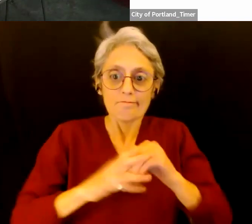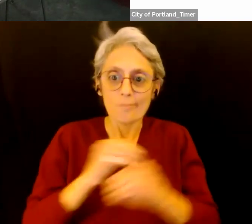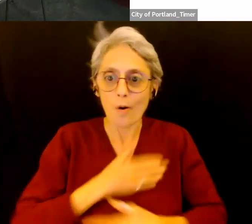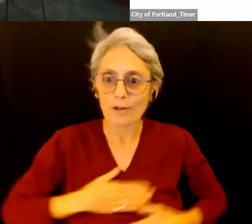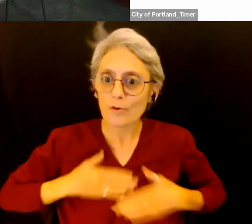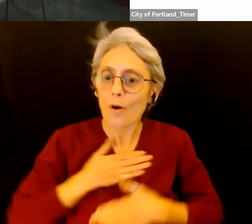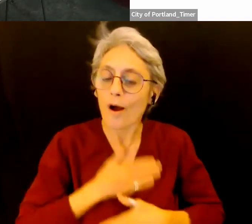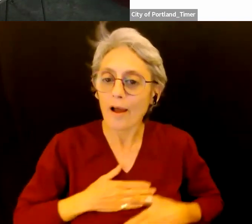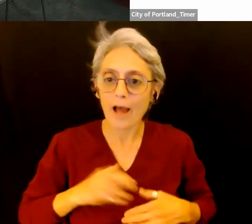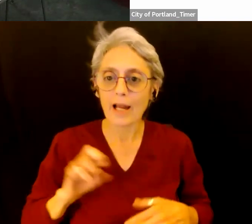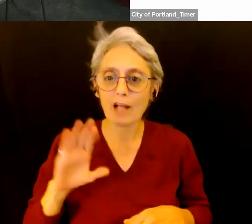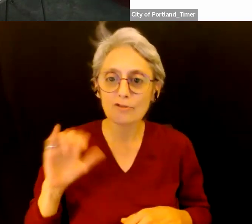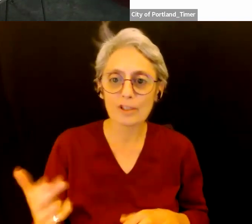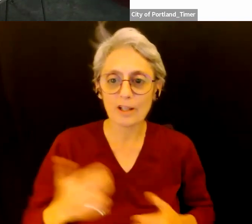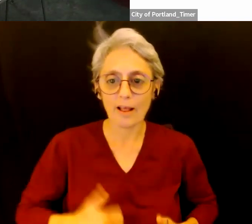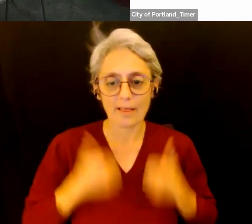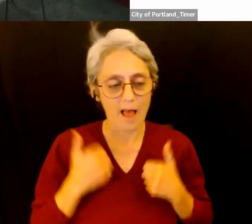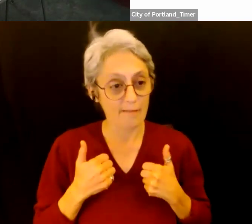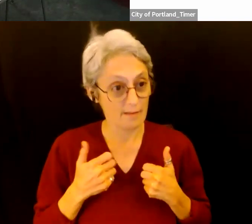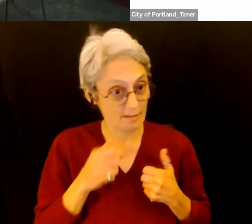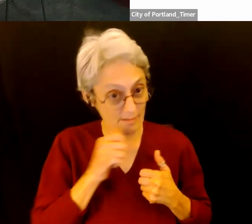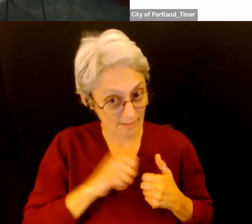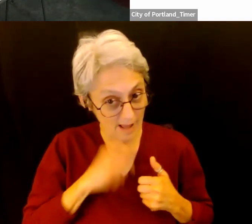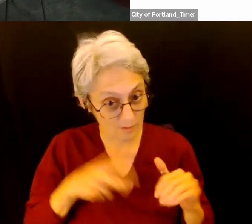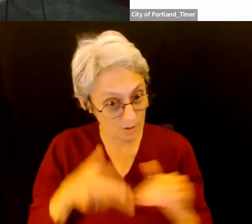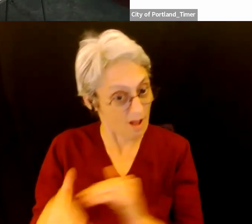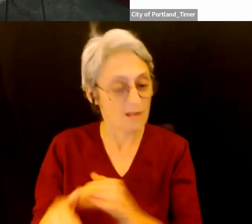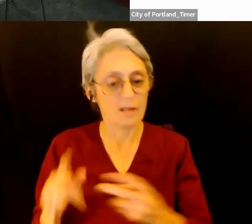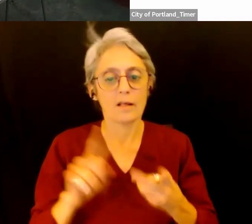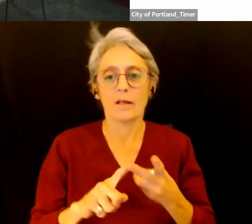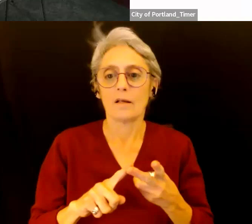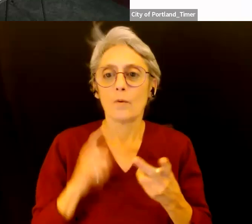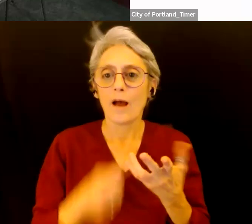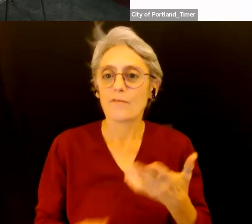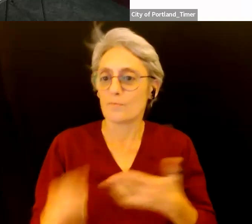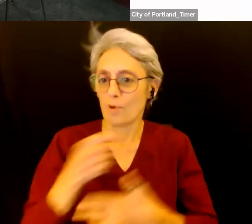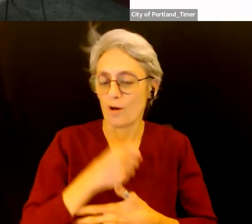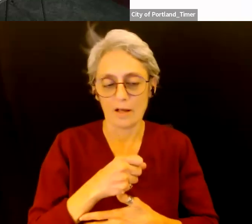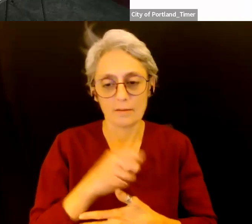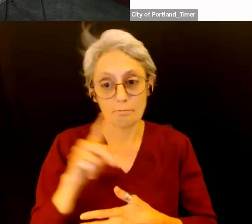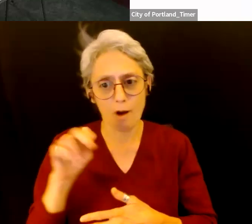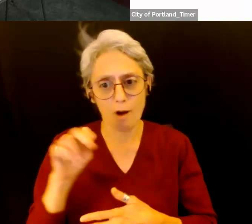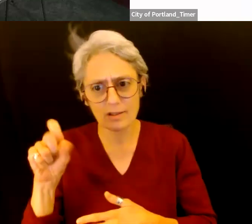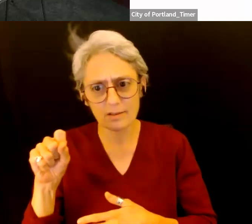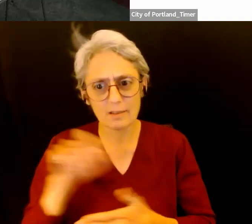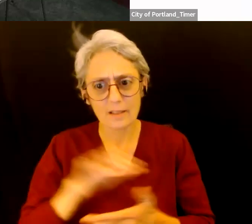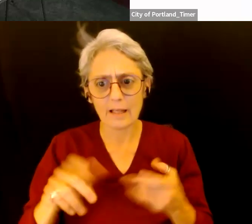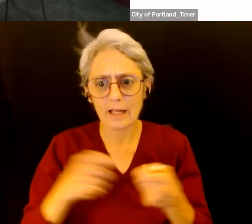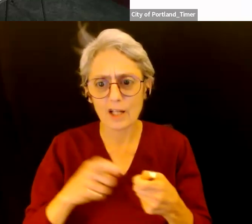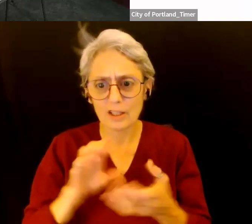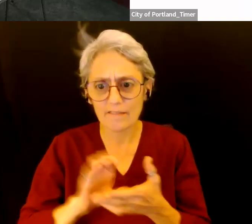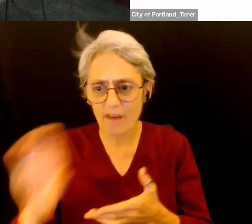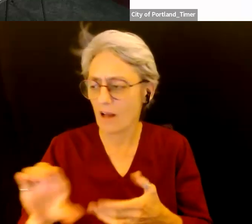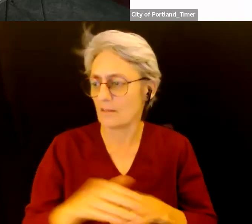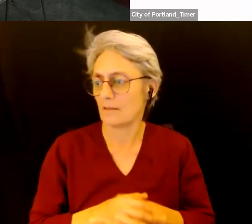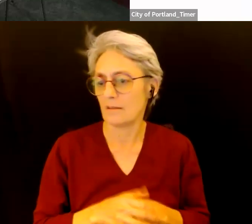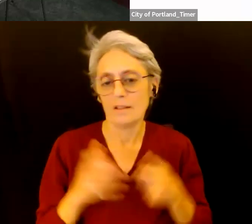We need to prioritize obviously our parks, our clean energy fund, because we don't want to pollute our environment.